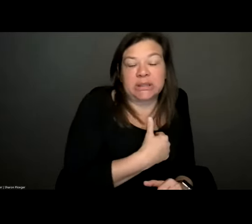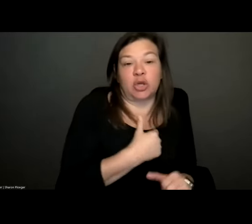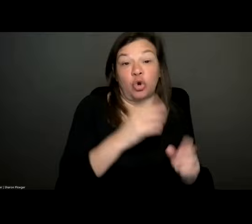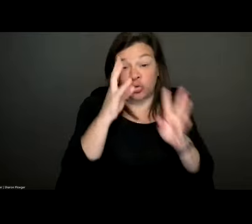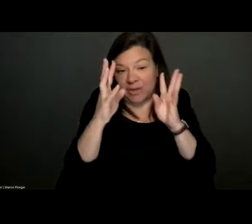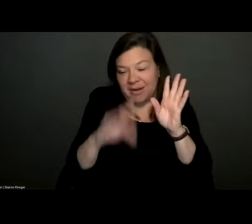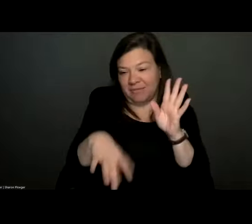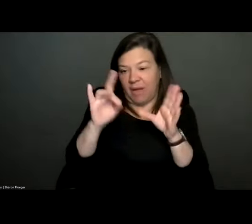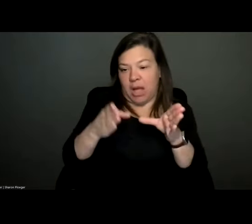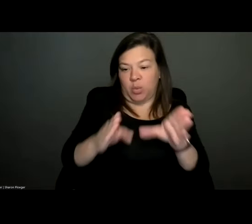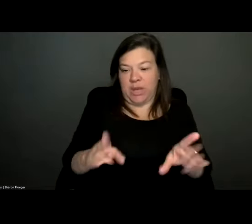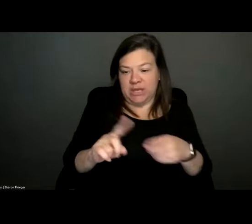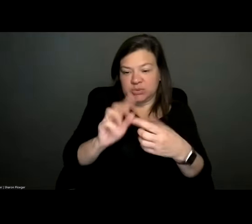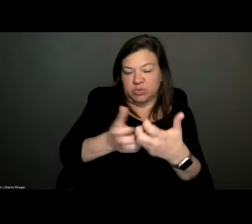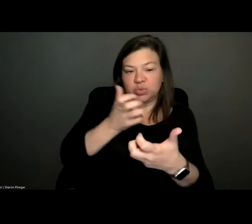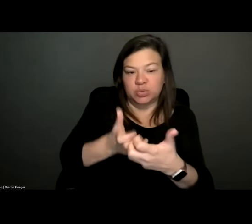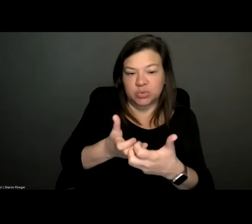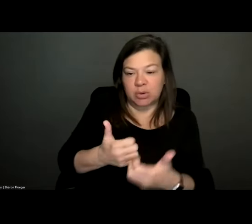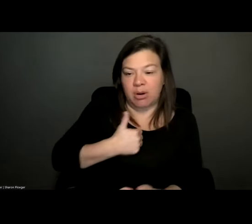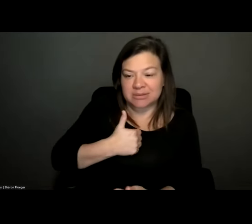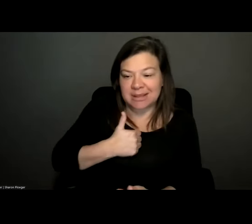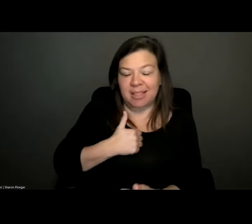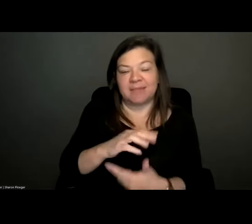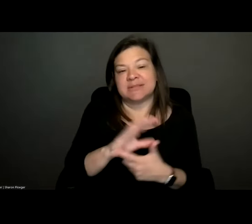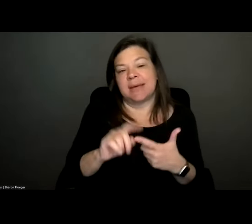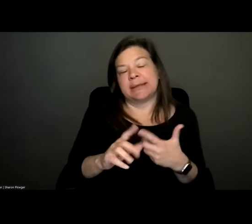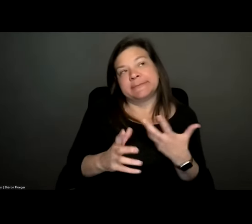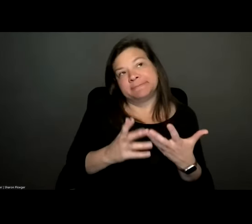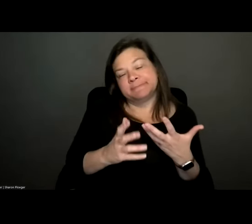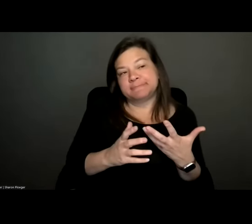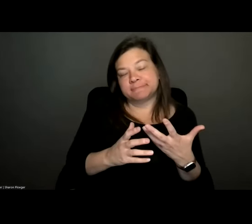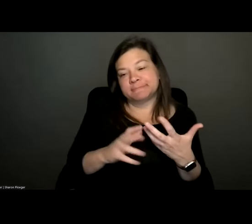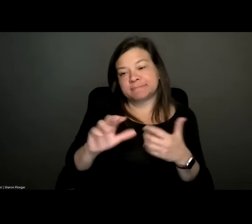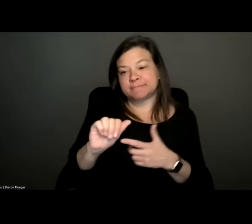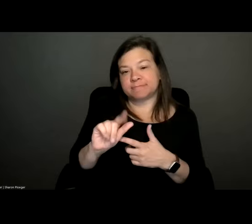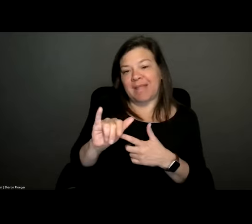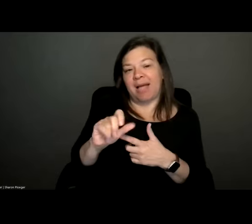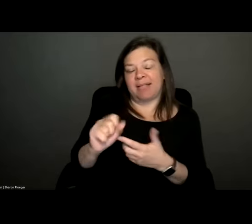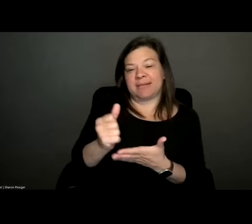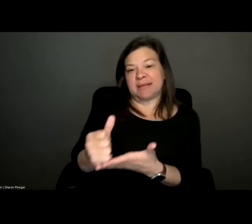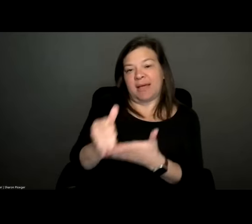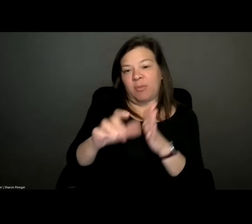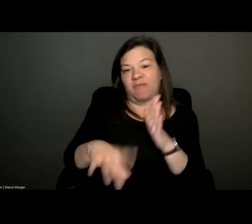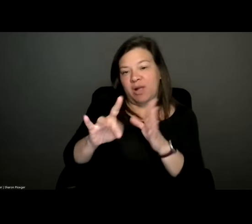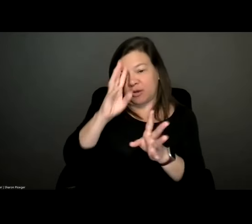to accommodate ourselves and also, you know, allies can help to find creative ways